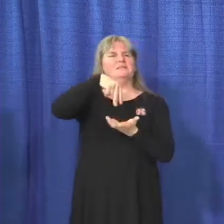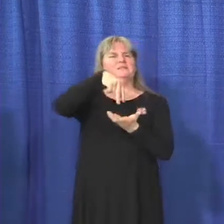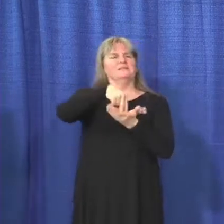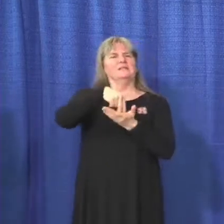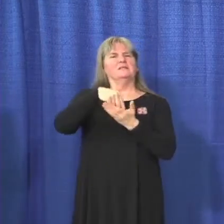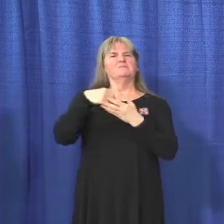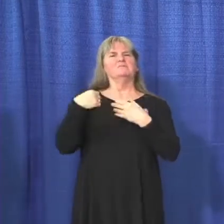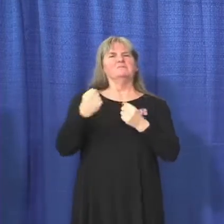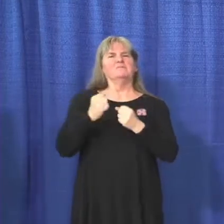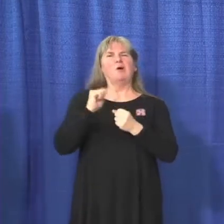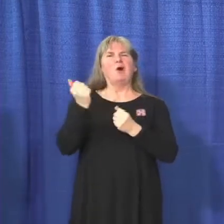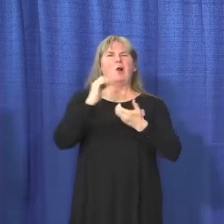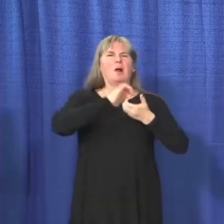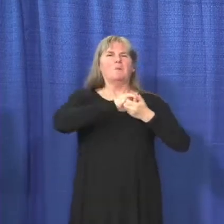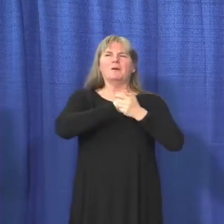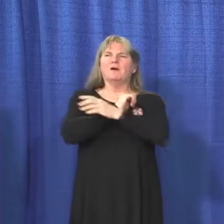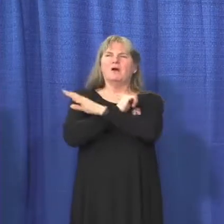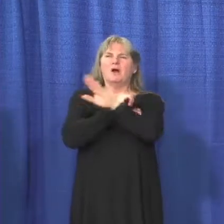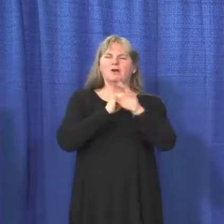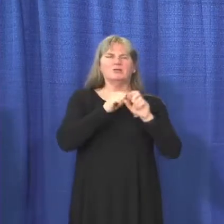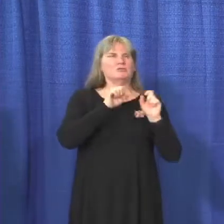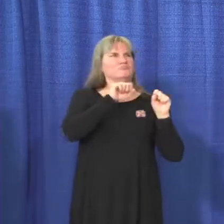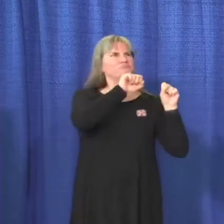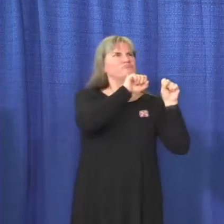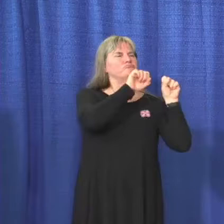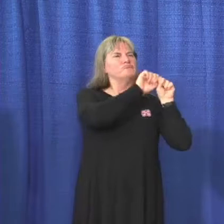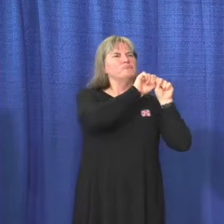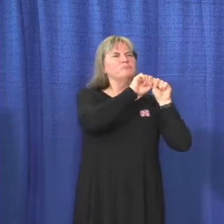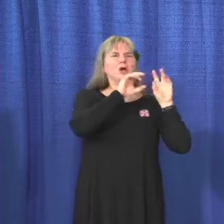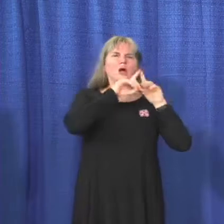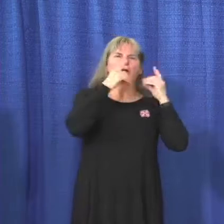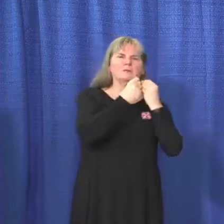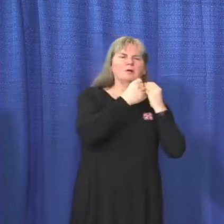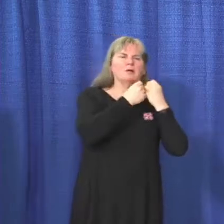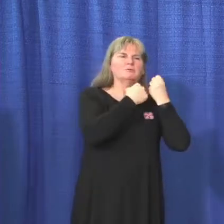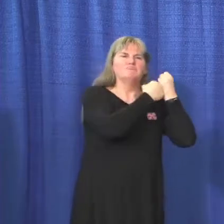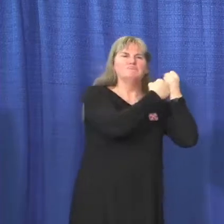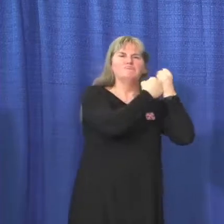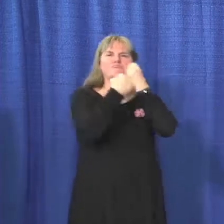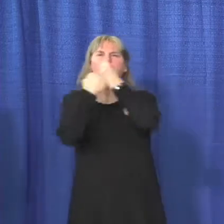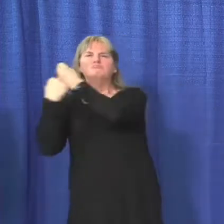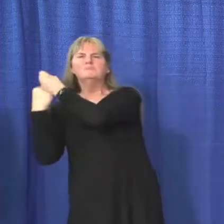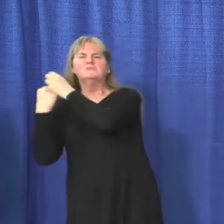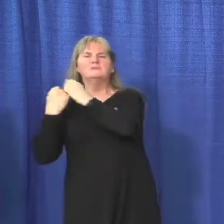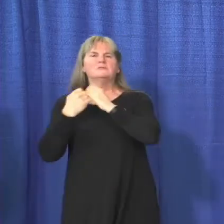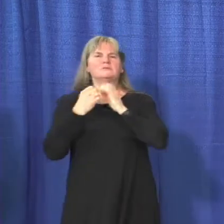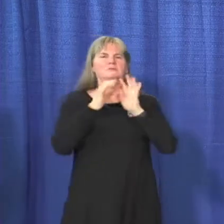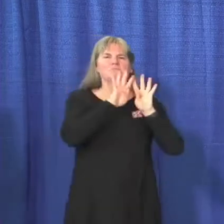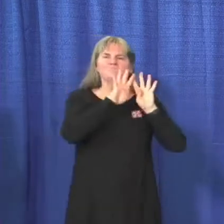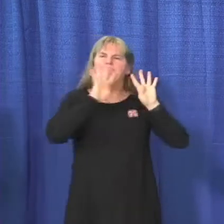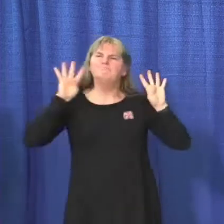her partner standing shoulder to shoulder, departments, this has not been only a government